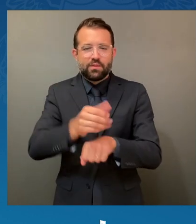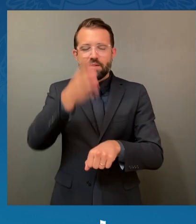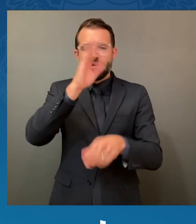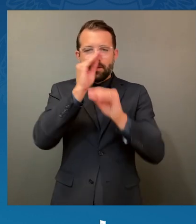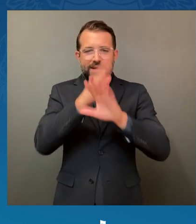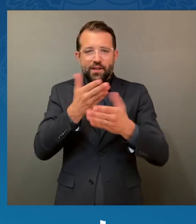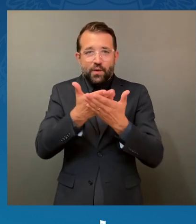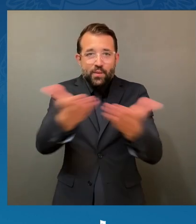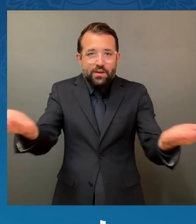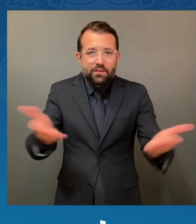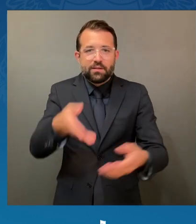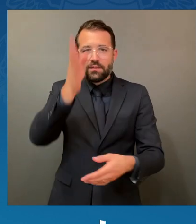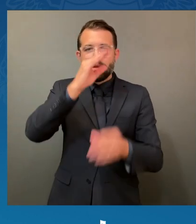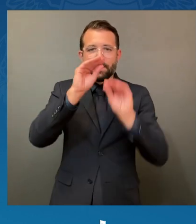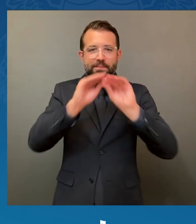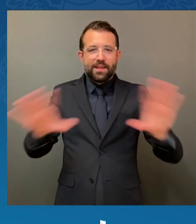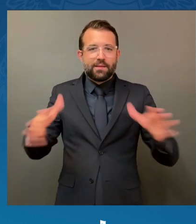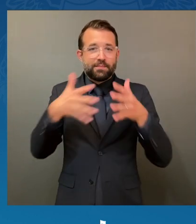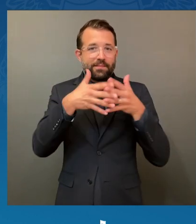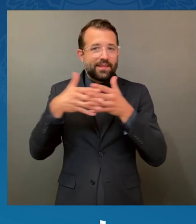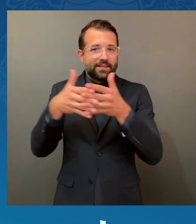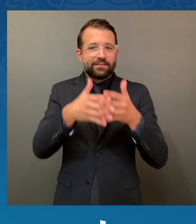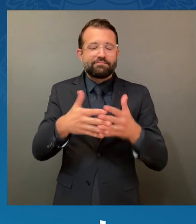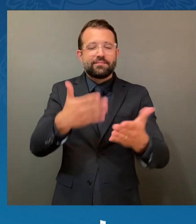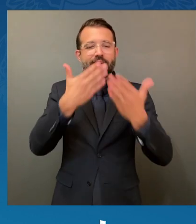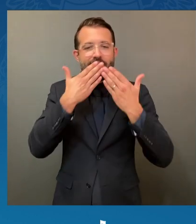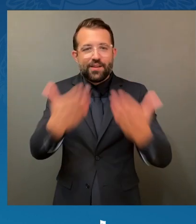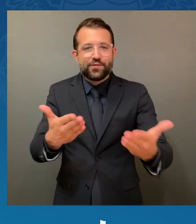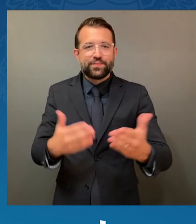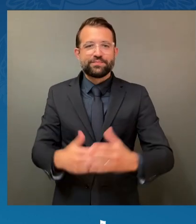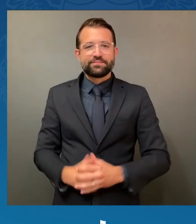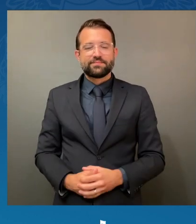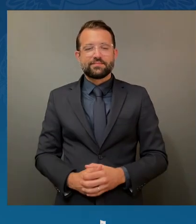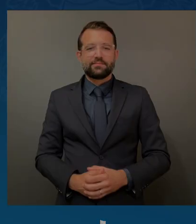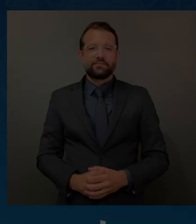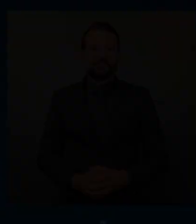Thank you.